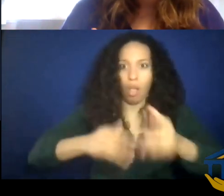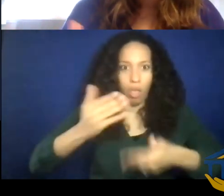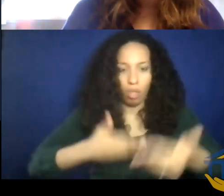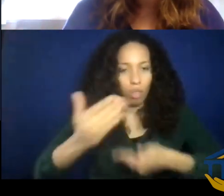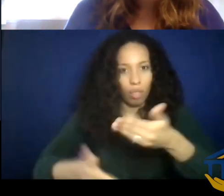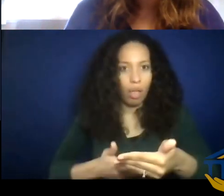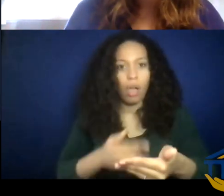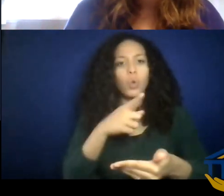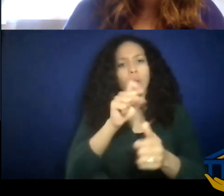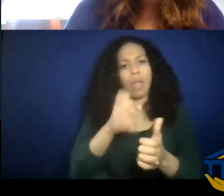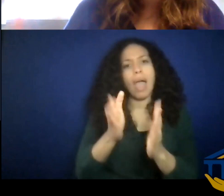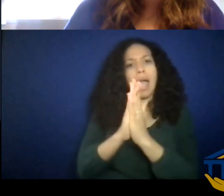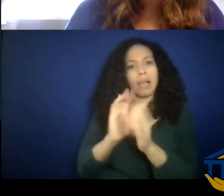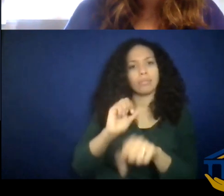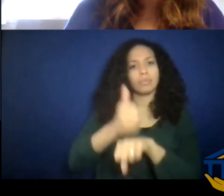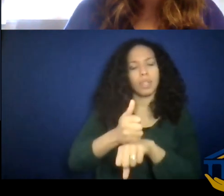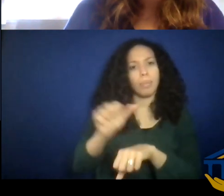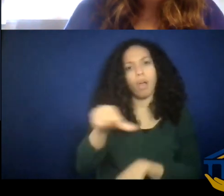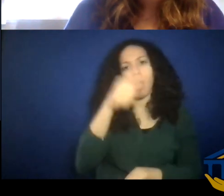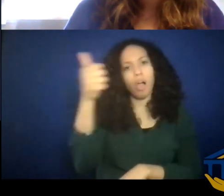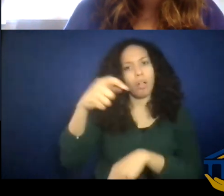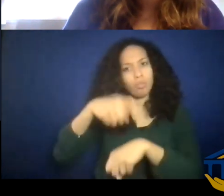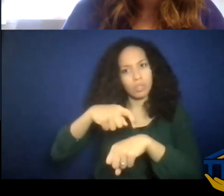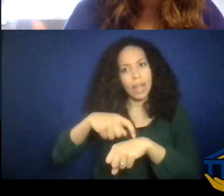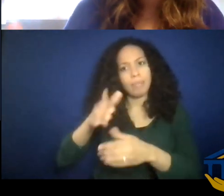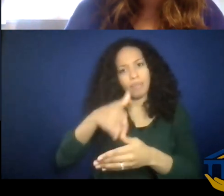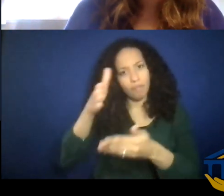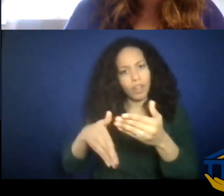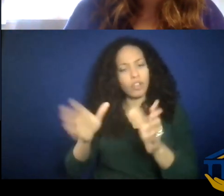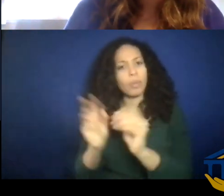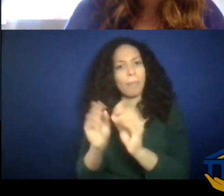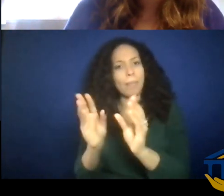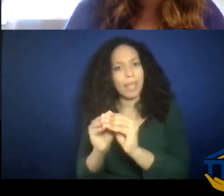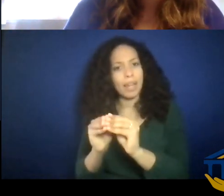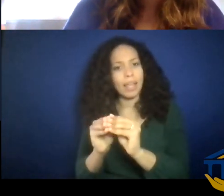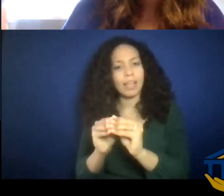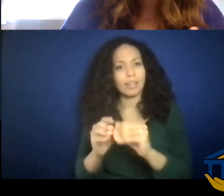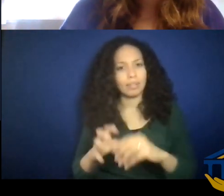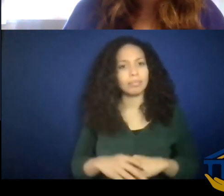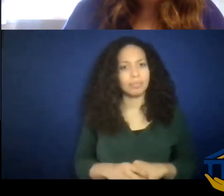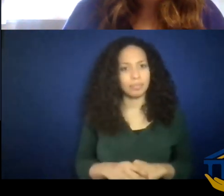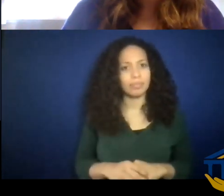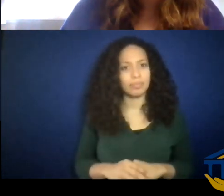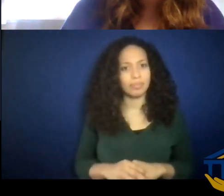another time to complete the meeting. Don't ever let them feel like they're rushing you through.